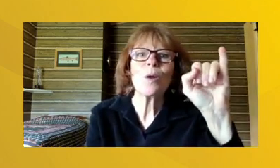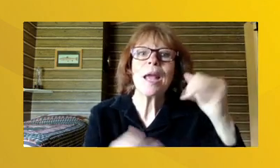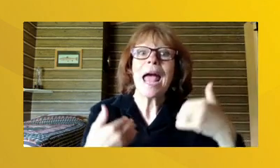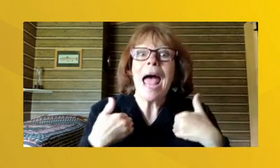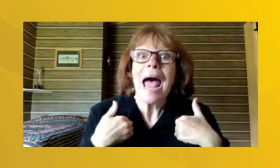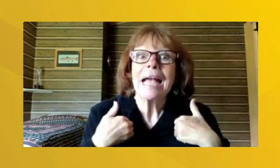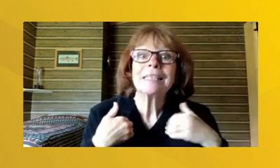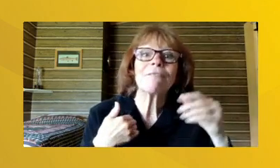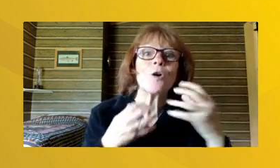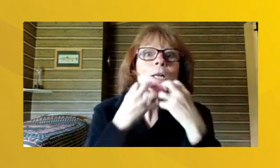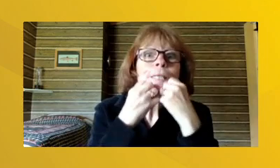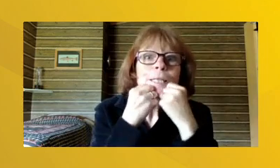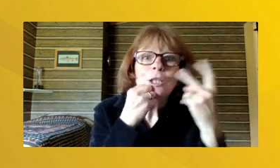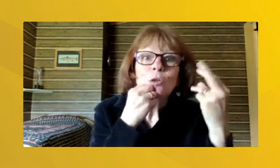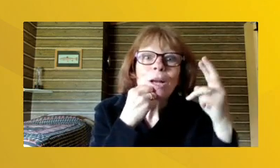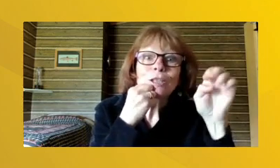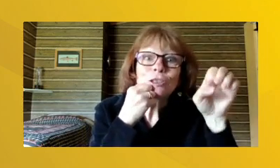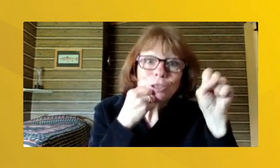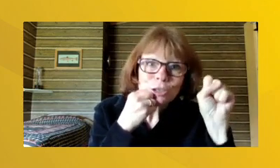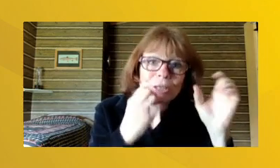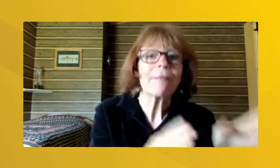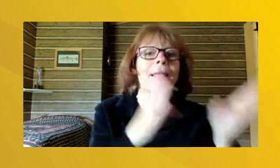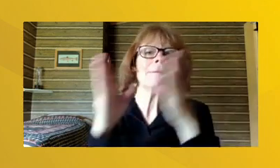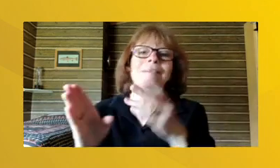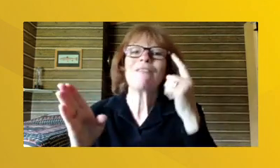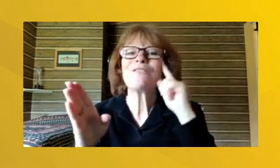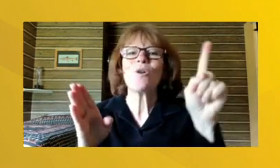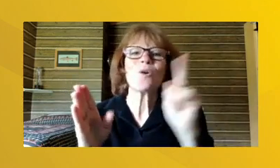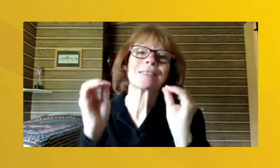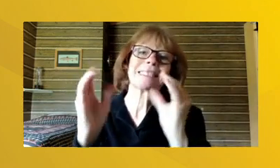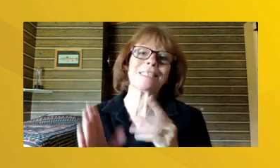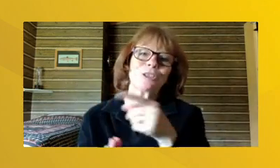And then we have our teacher-facing version, which features quick tips using these exact